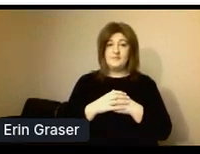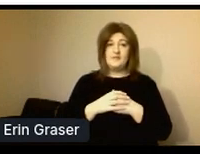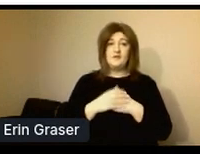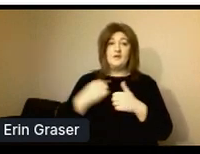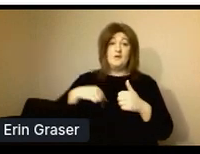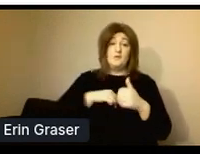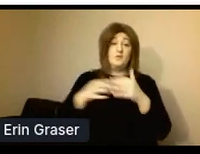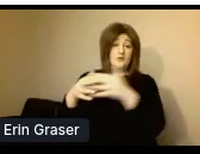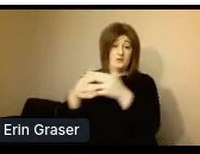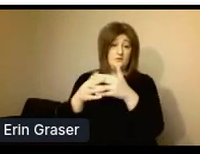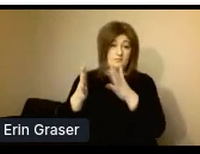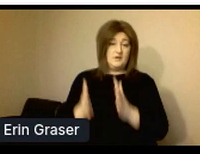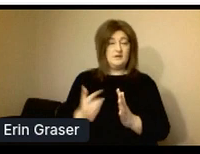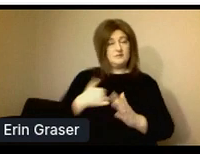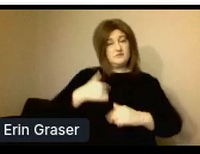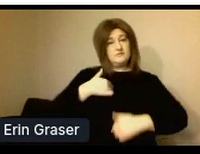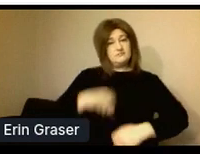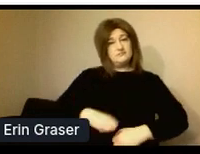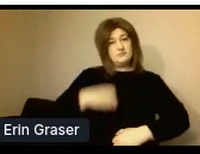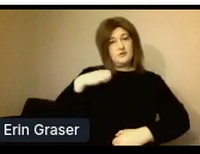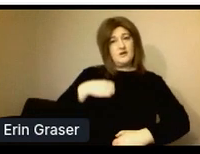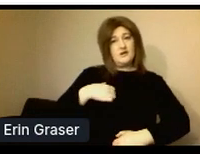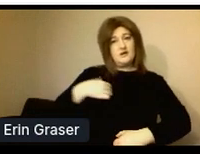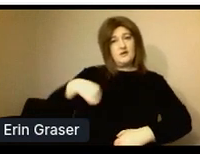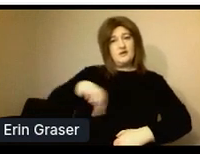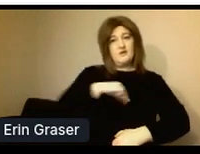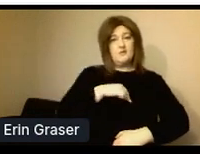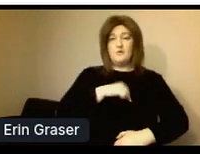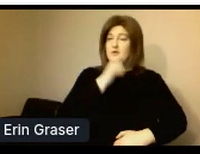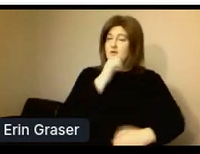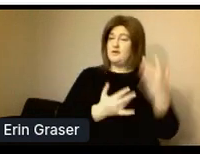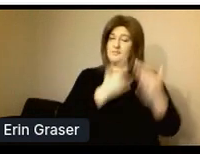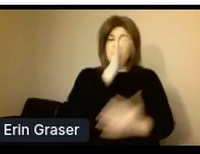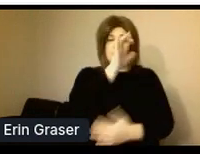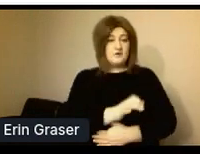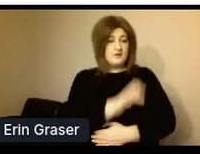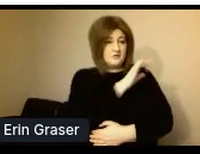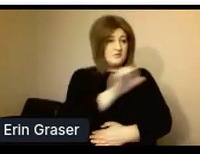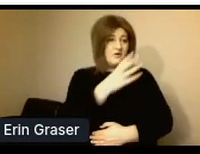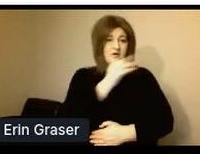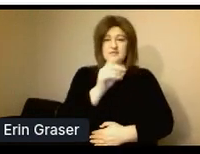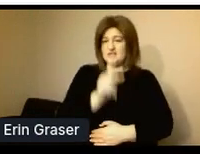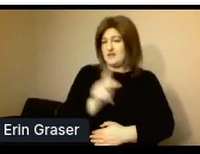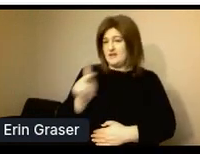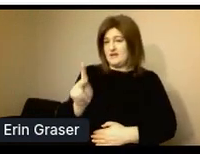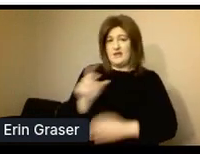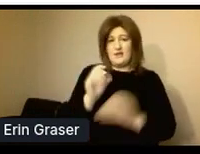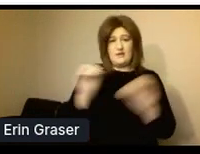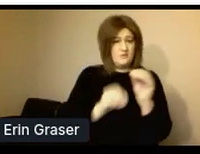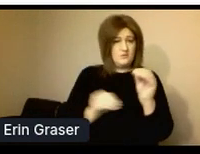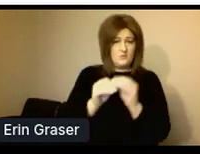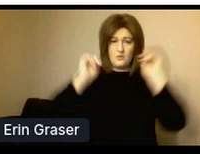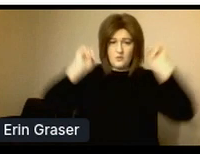So as Americans, we pride ourselves on moving away from burning crosses and wearing hoods.